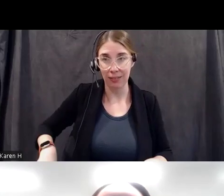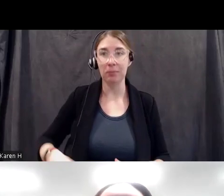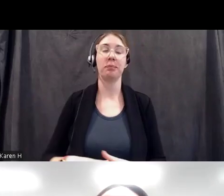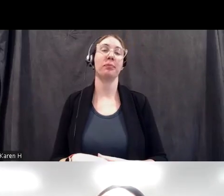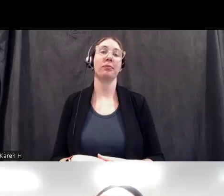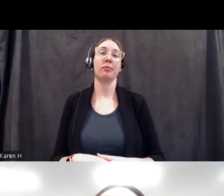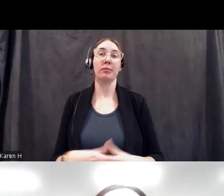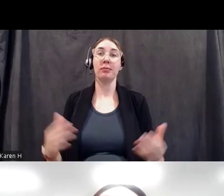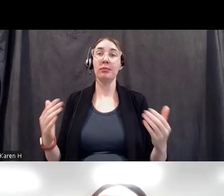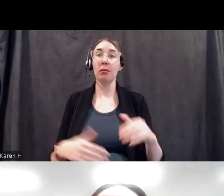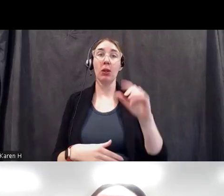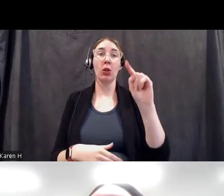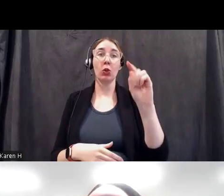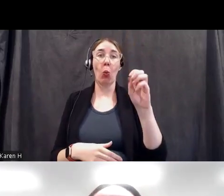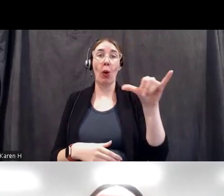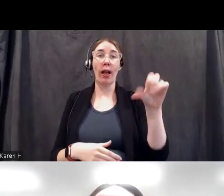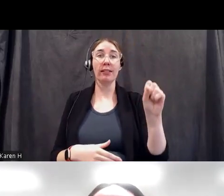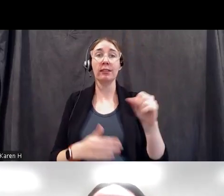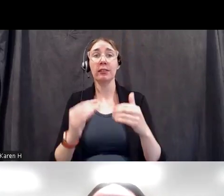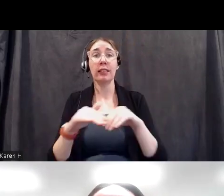Granted, there's so many -- everybody has a different hobby.